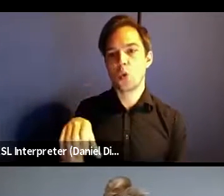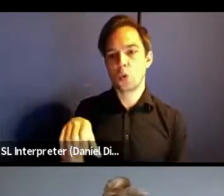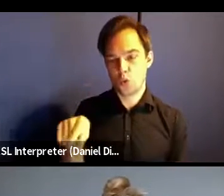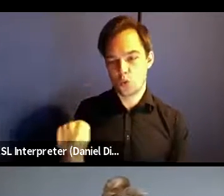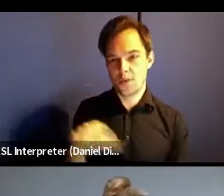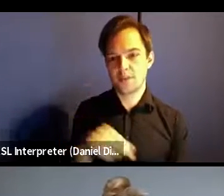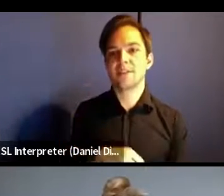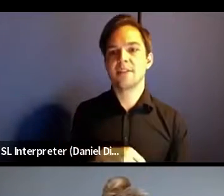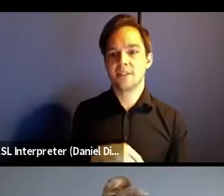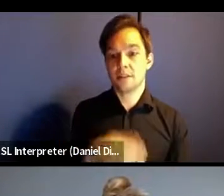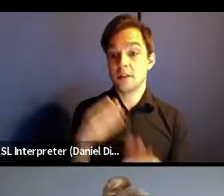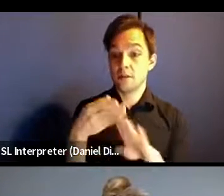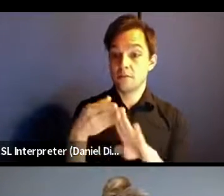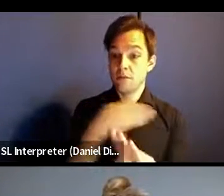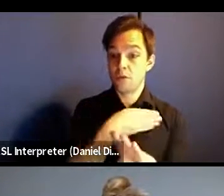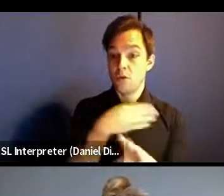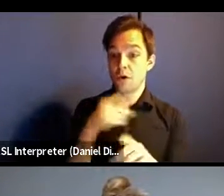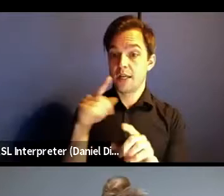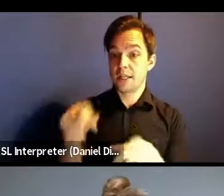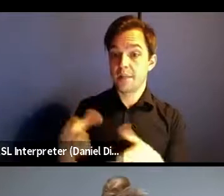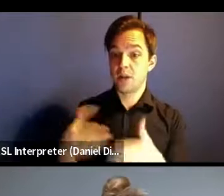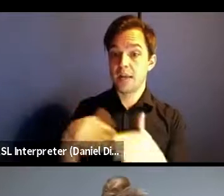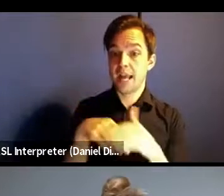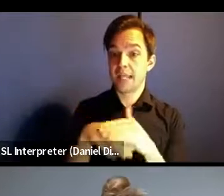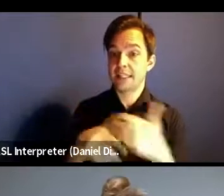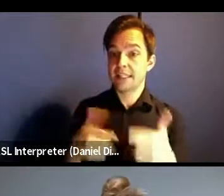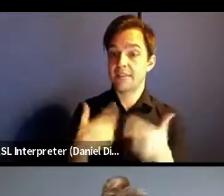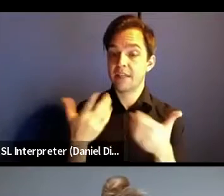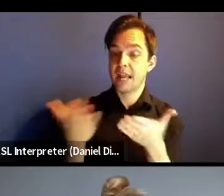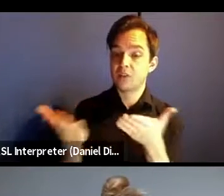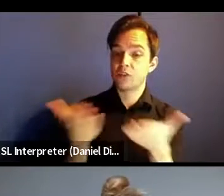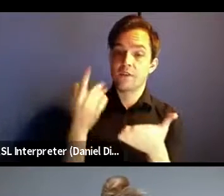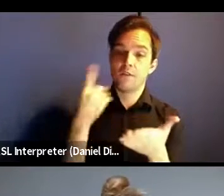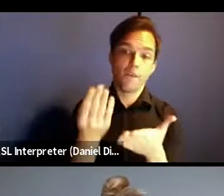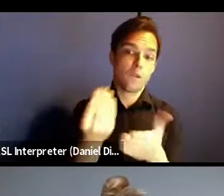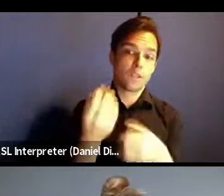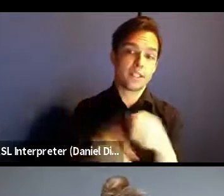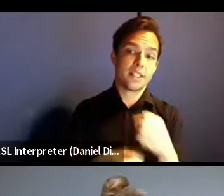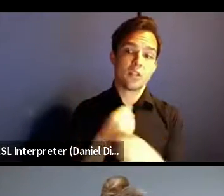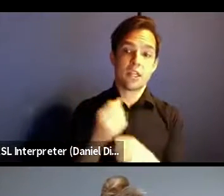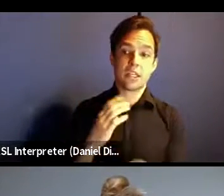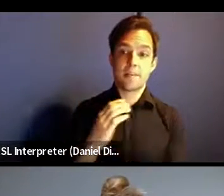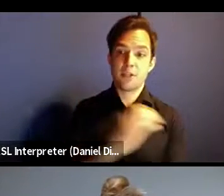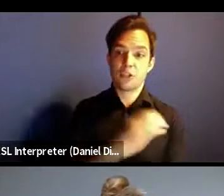Prior to coming to Access Living I served for 14 years as the Commissioner for the Mayor's Office